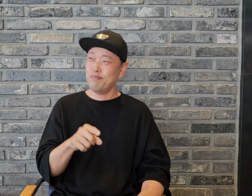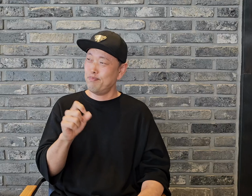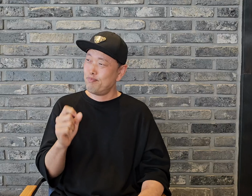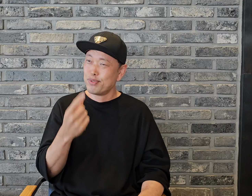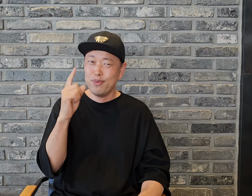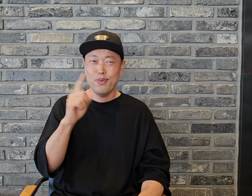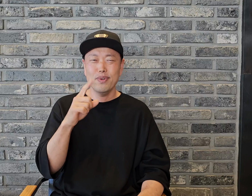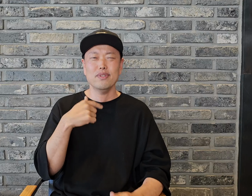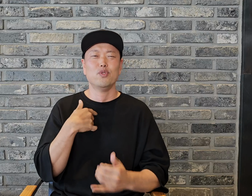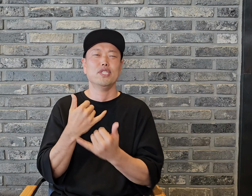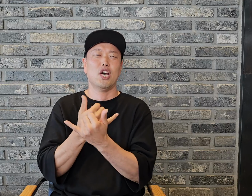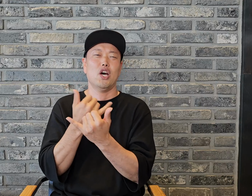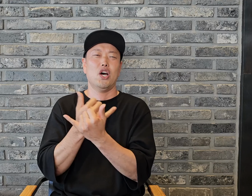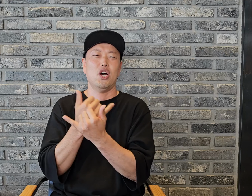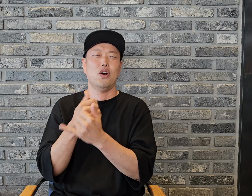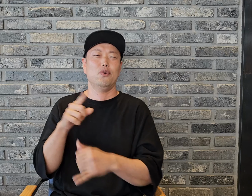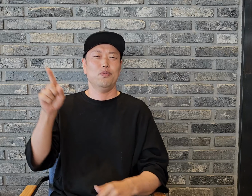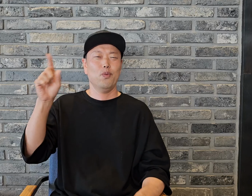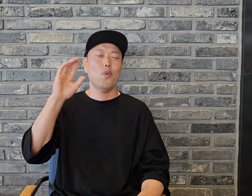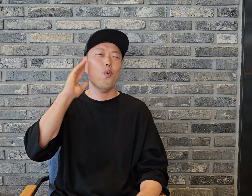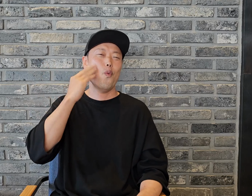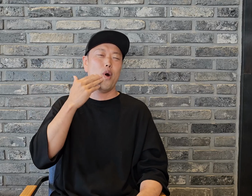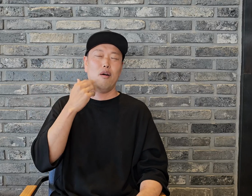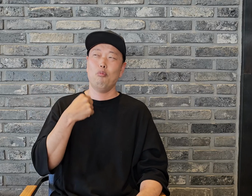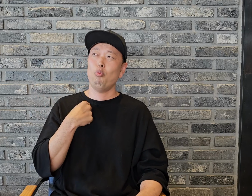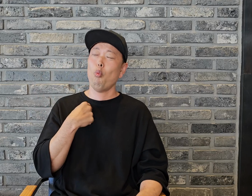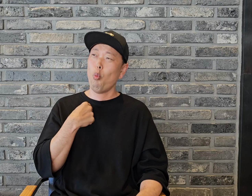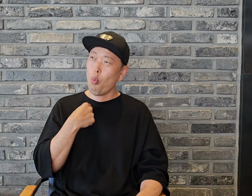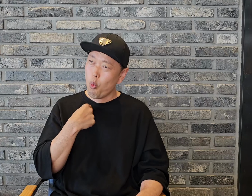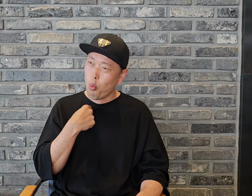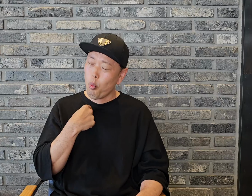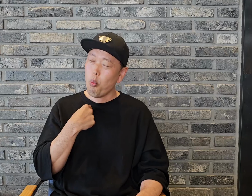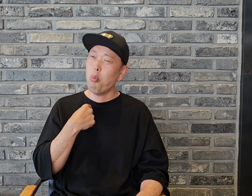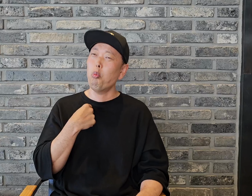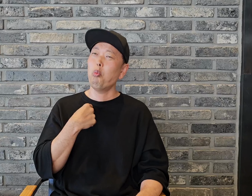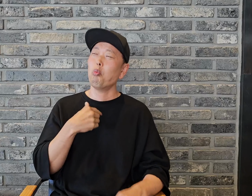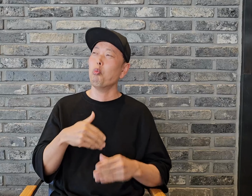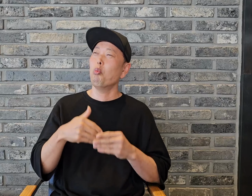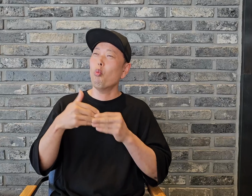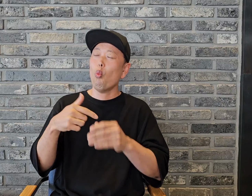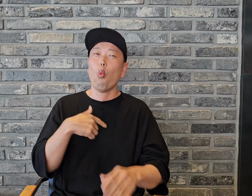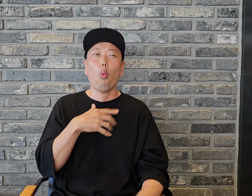one day, a deaf relative took me somewhere.